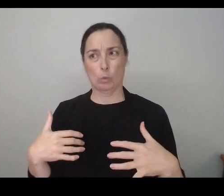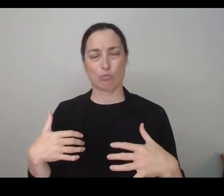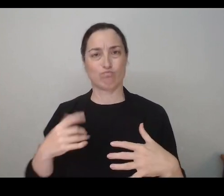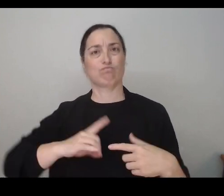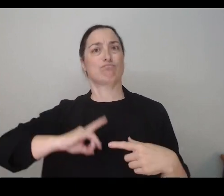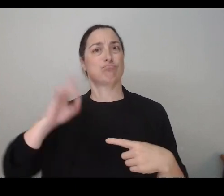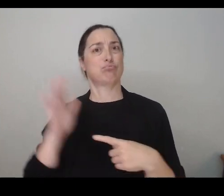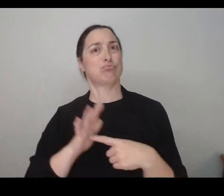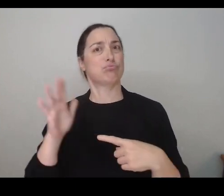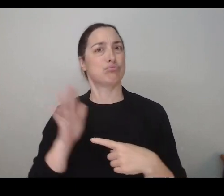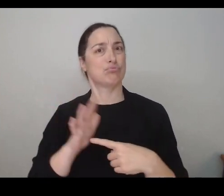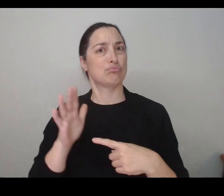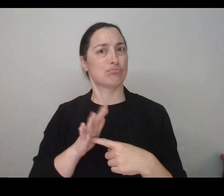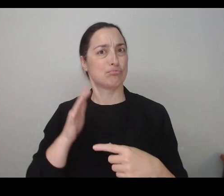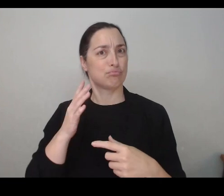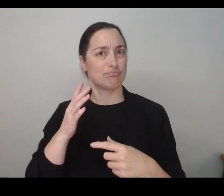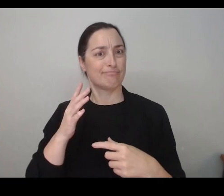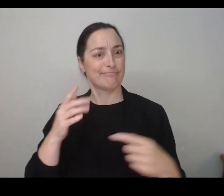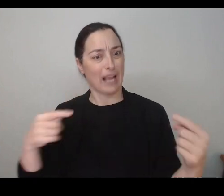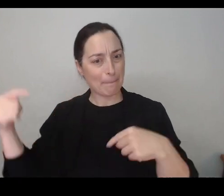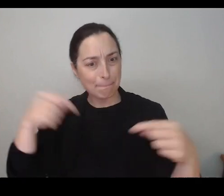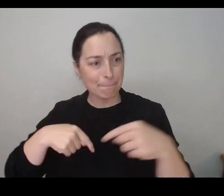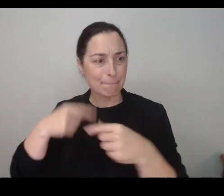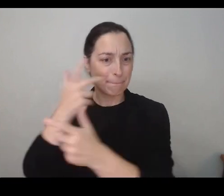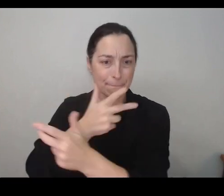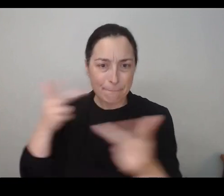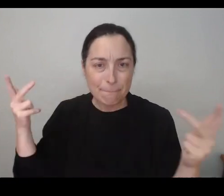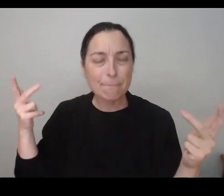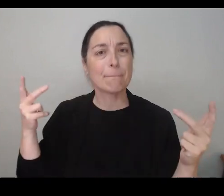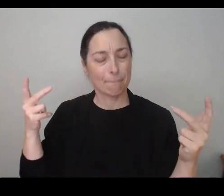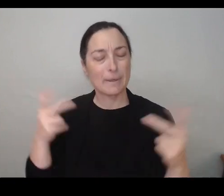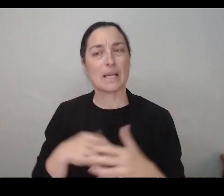And it was also, of course, the occasion